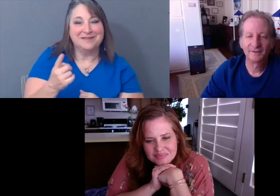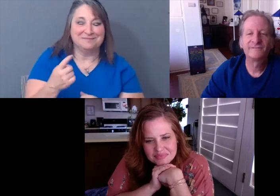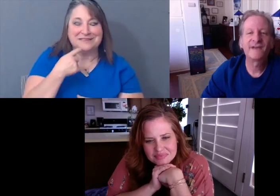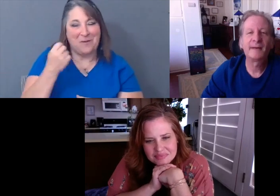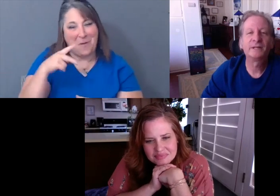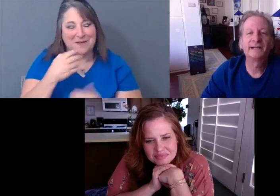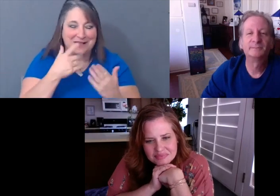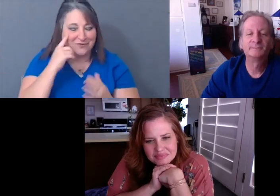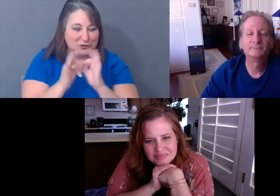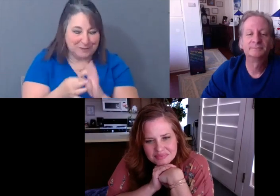Family.